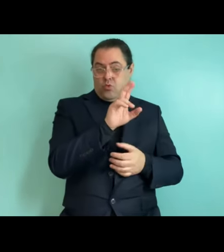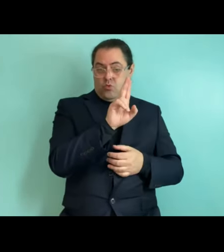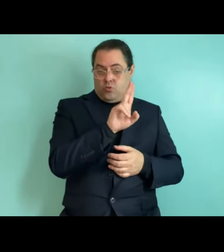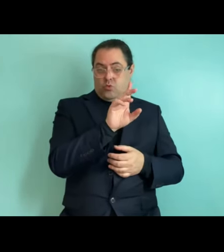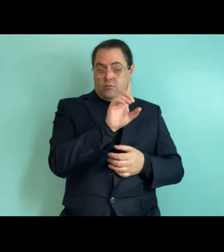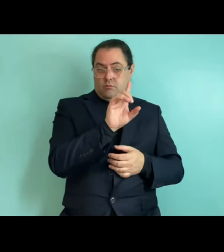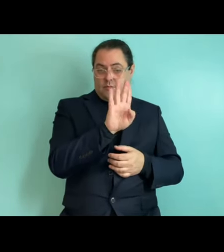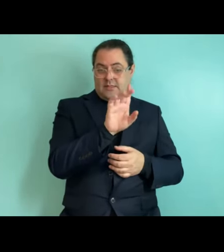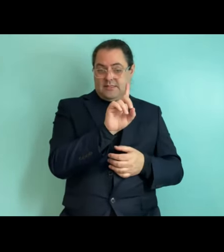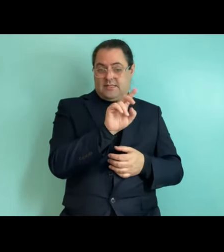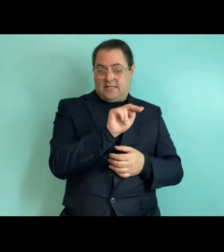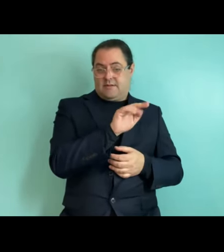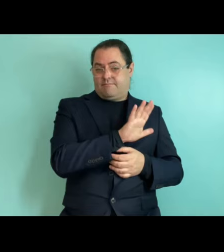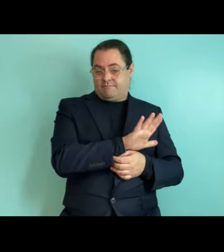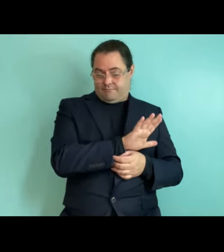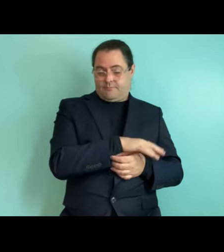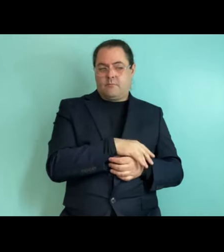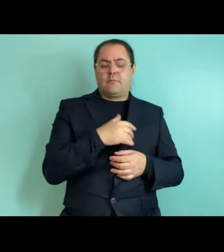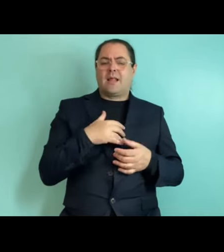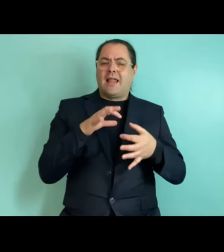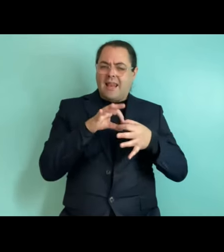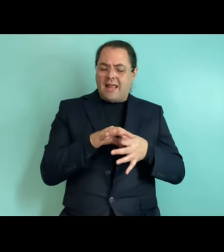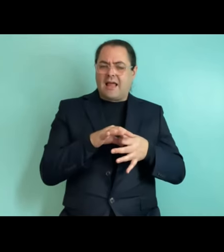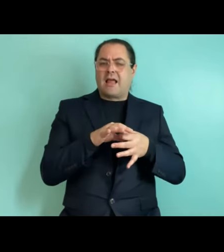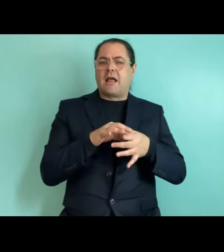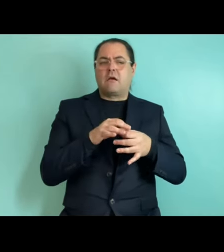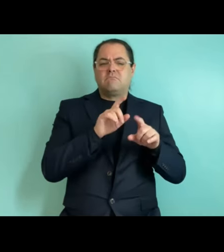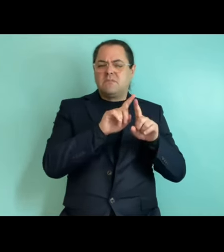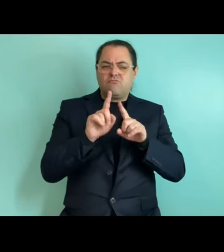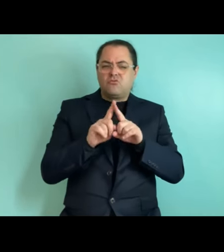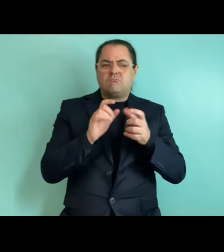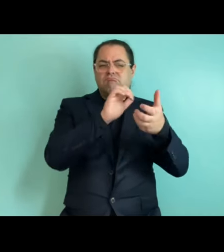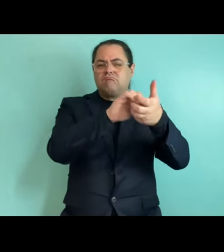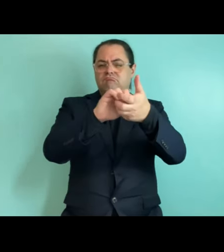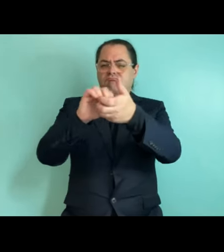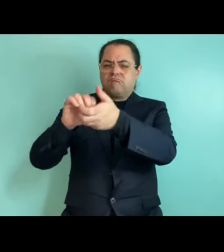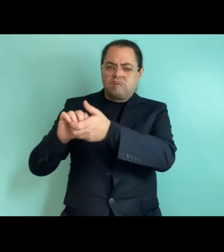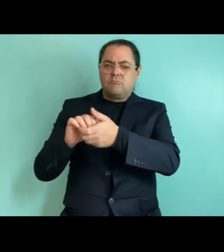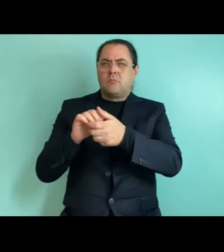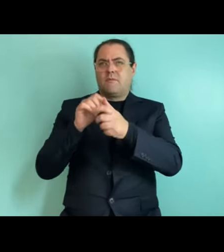strategic partnerships, as traditional began implies been able to have certain partnerships,